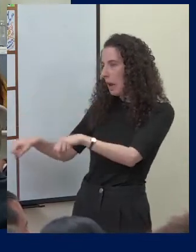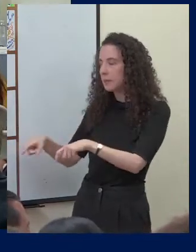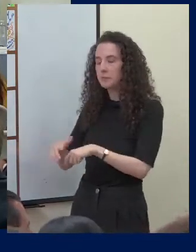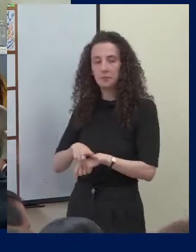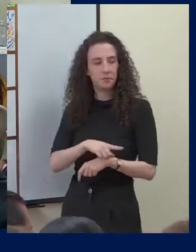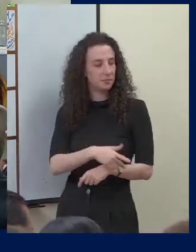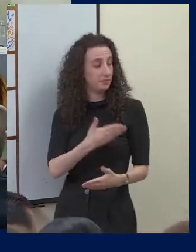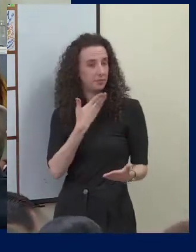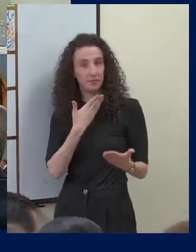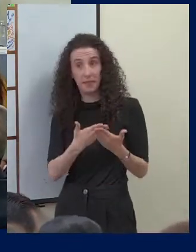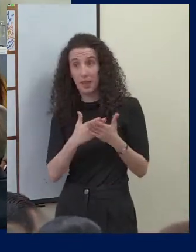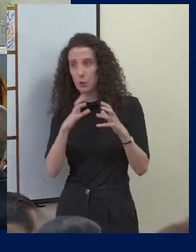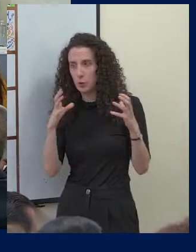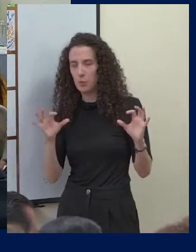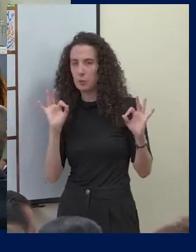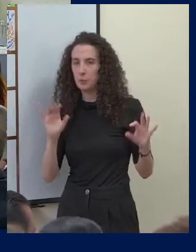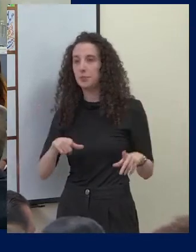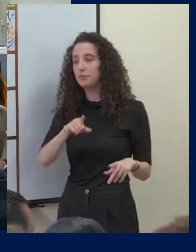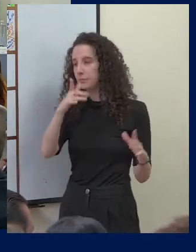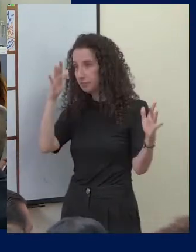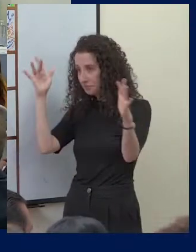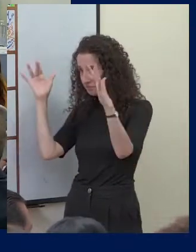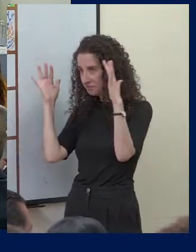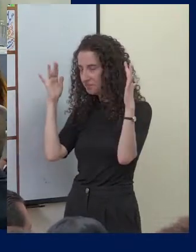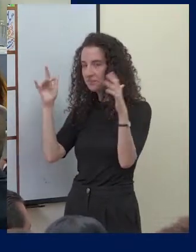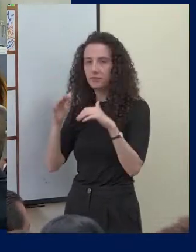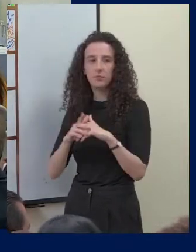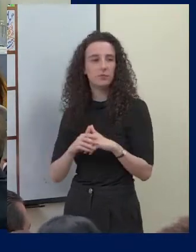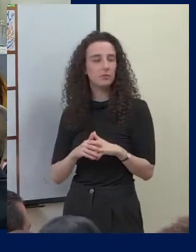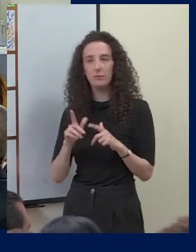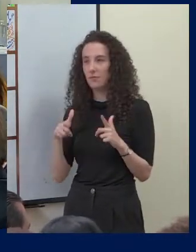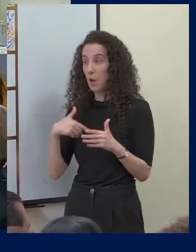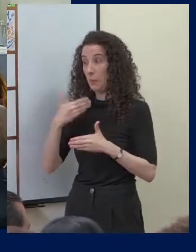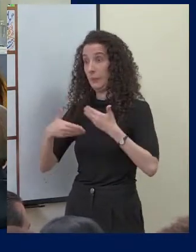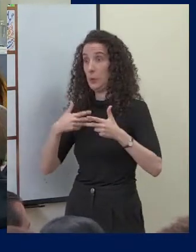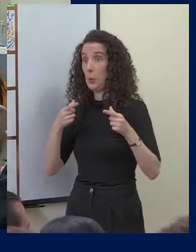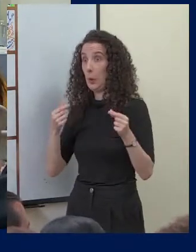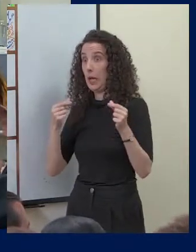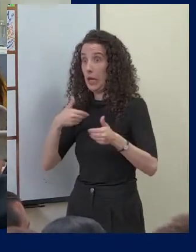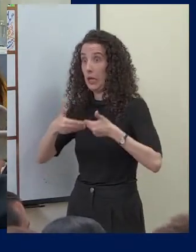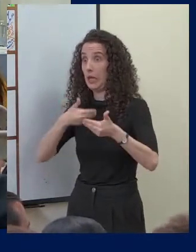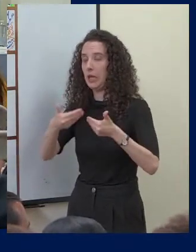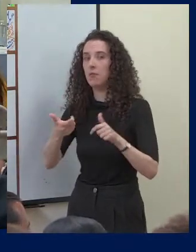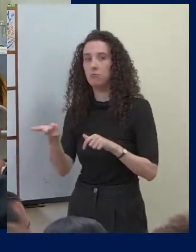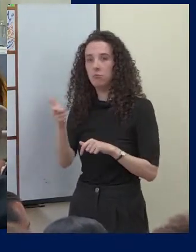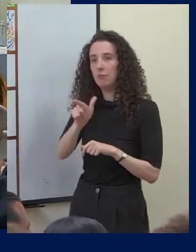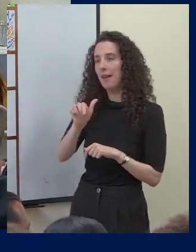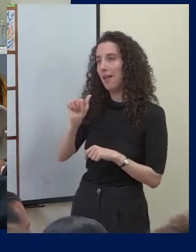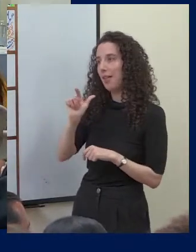I'm going to move quickly to Alessandra Vargas.